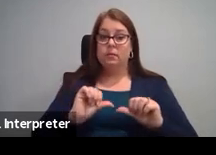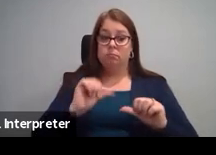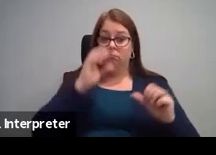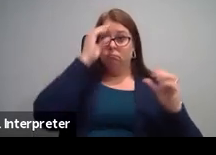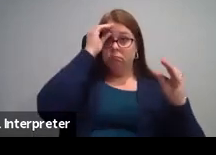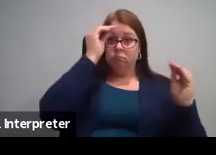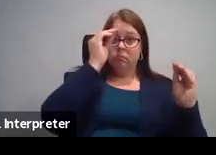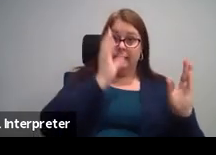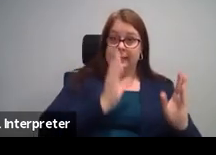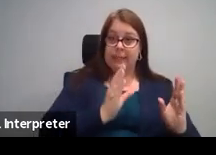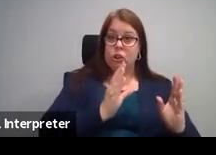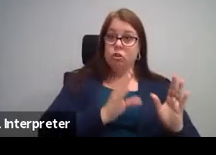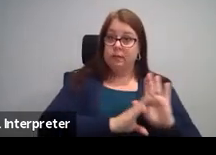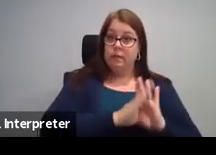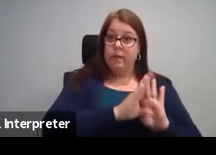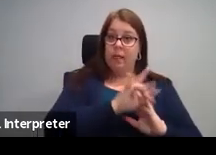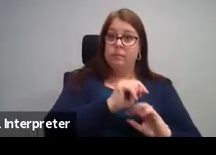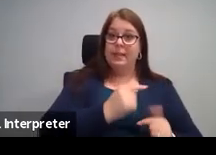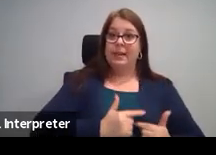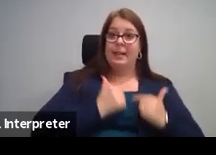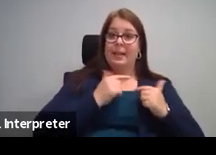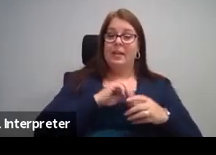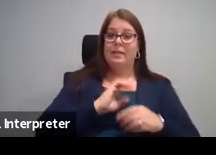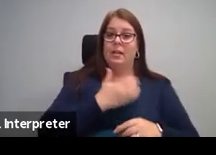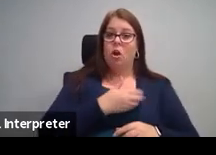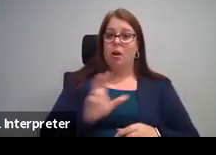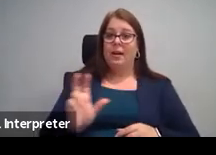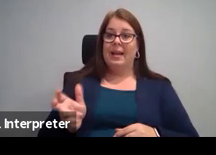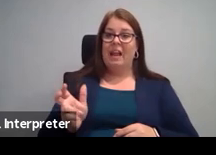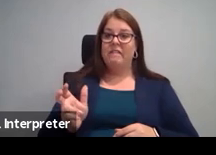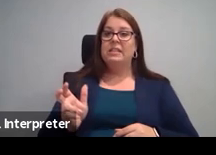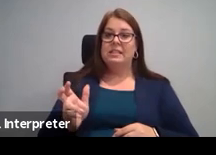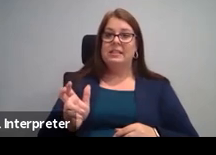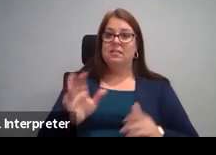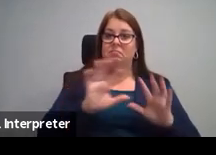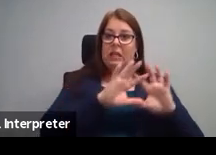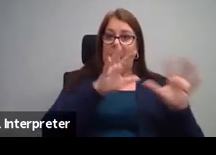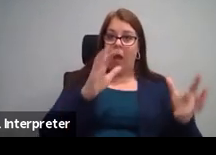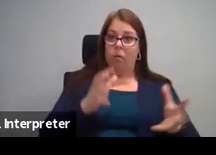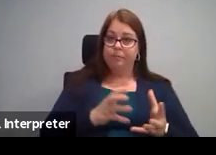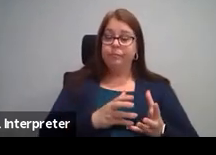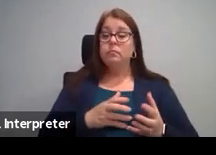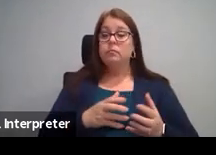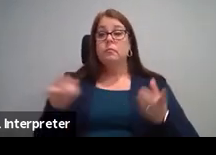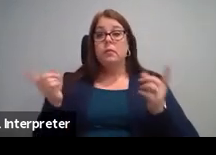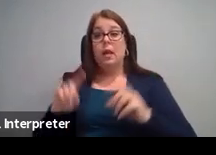Laurie Arnold: In our canvas in our canvas space. And so when the pandemic hit people with people around the county saying